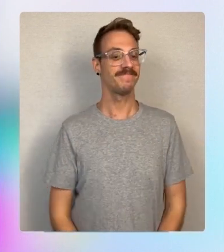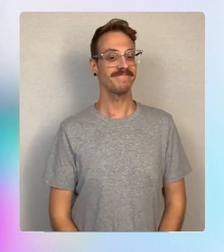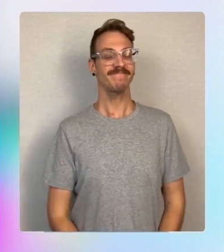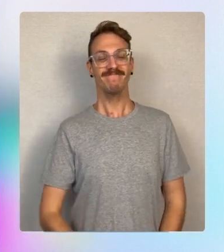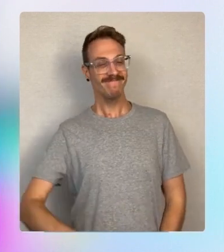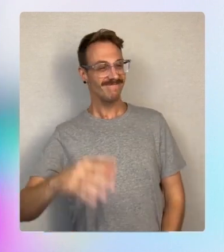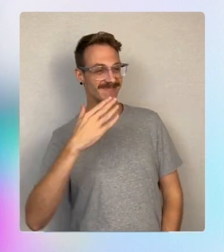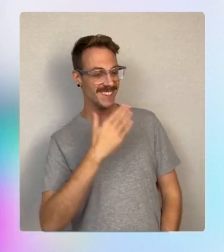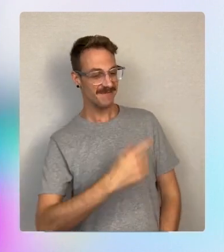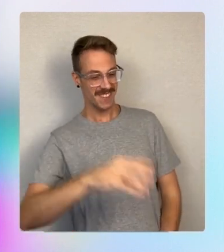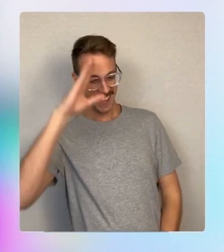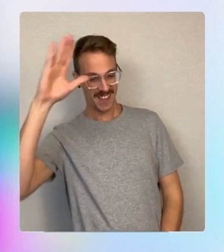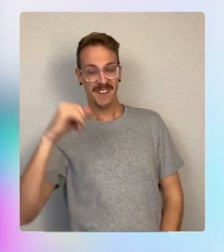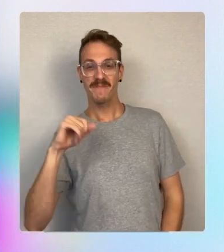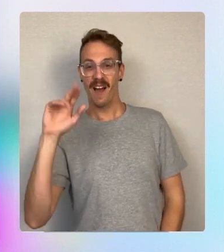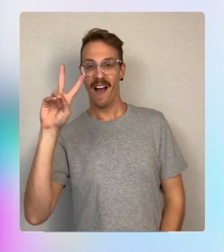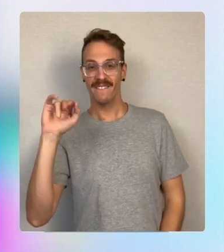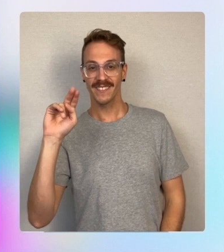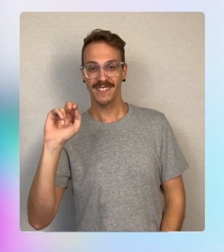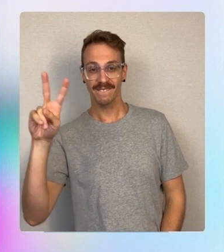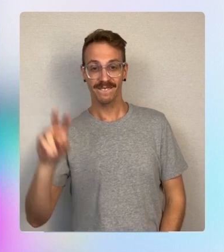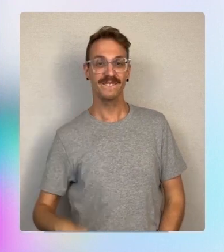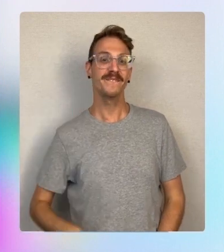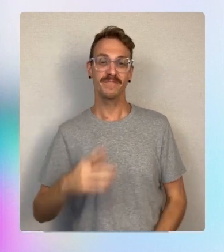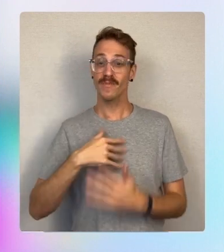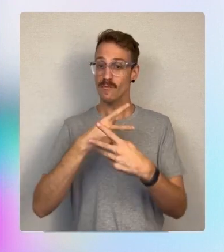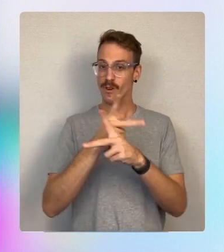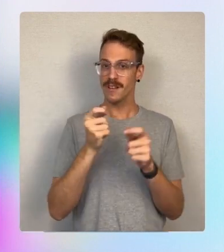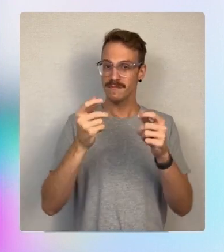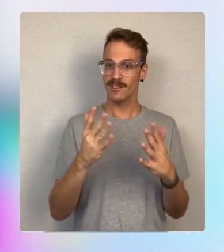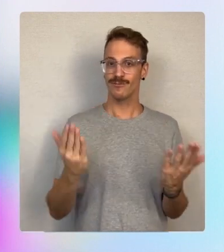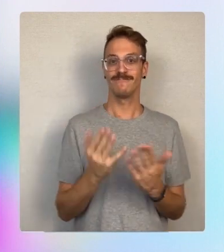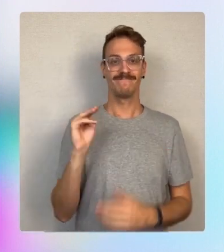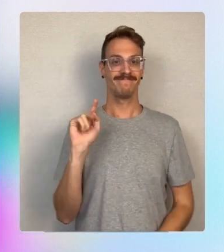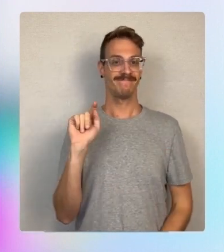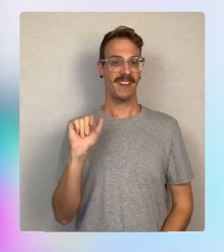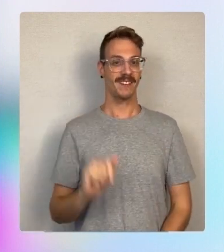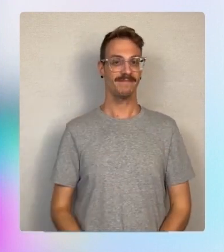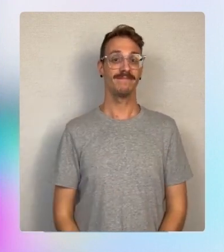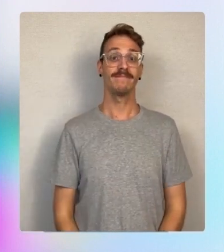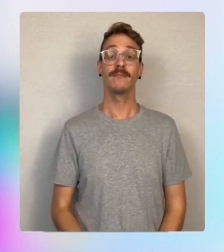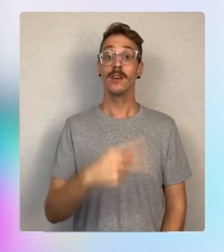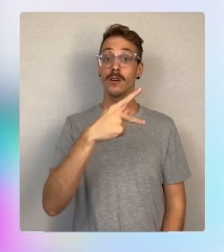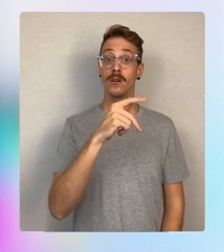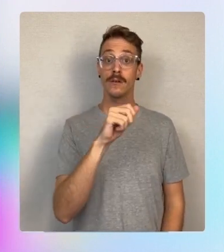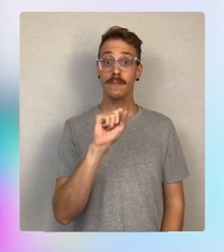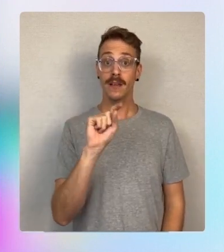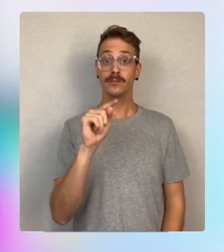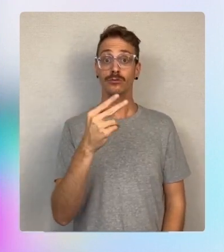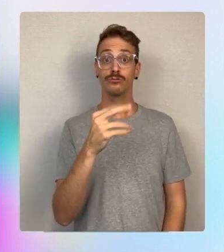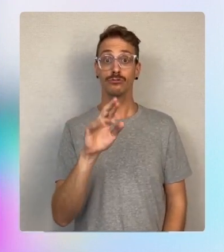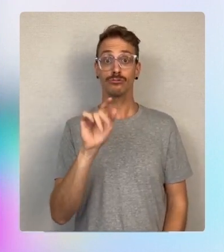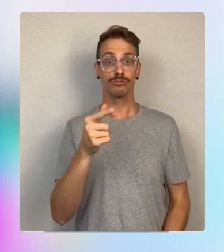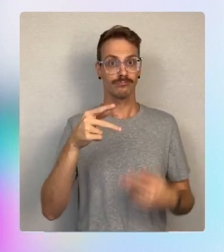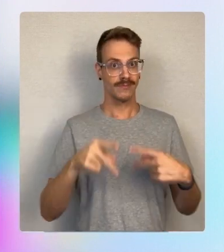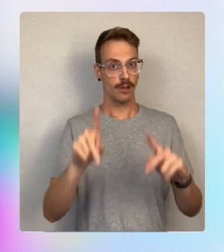Hi, I'm Avinav, Product Manager at Meta. Passthrough enables you to build experiences